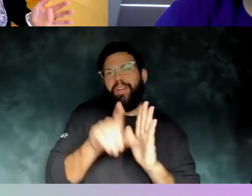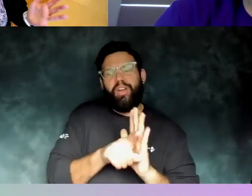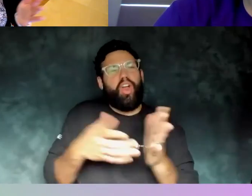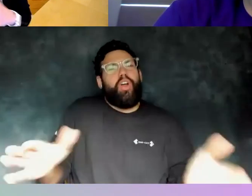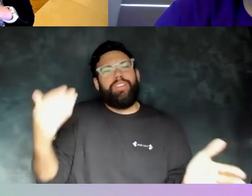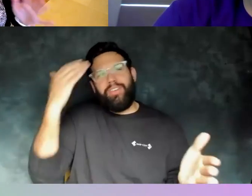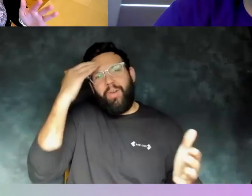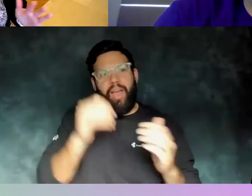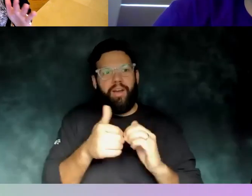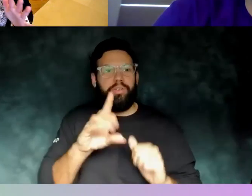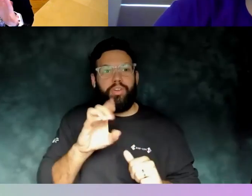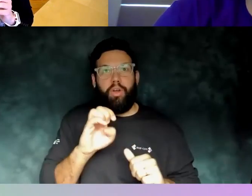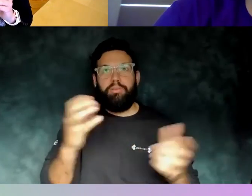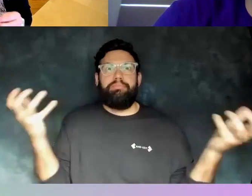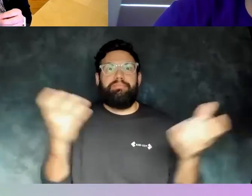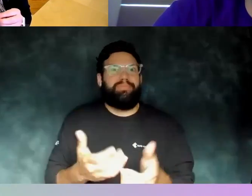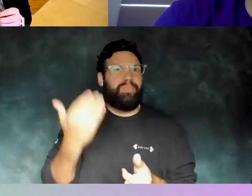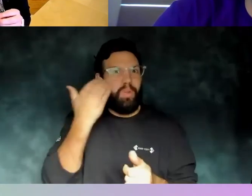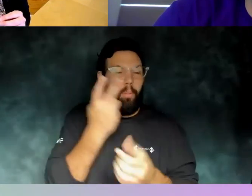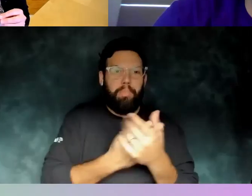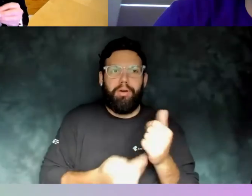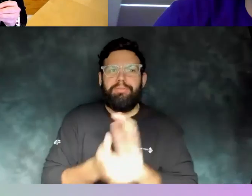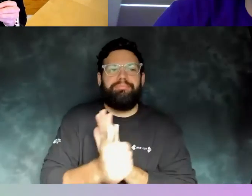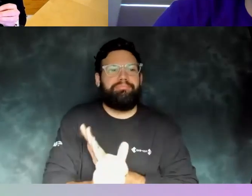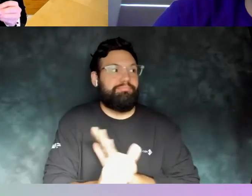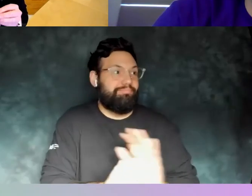and the documentation and the understanding. So where is